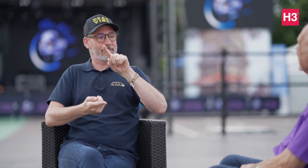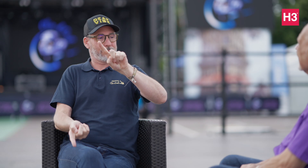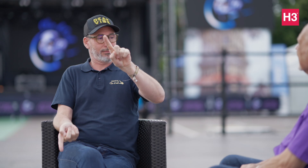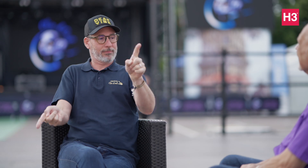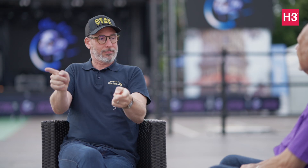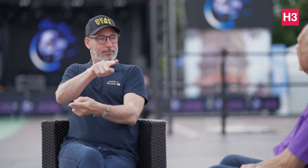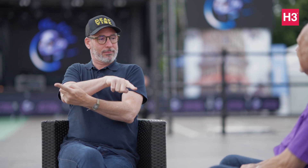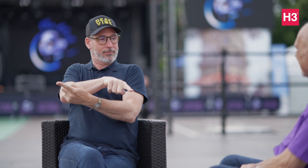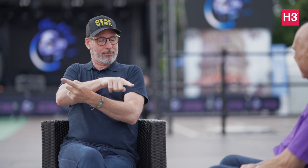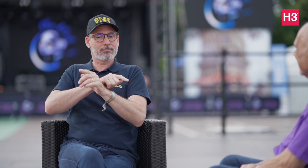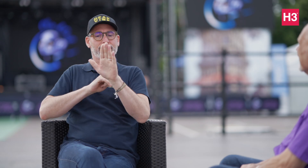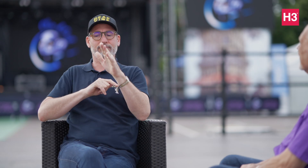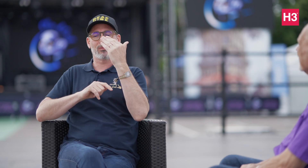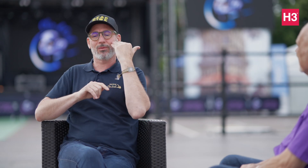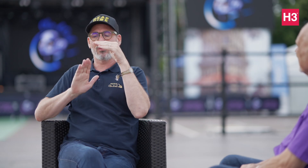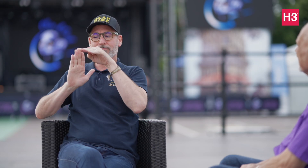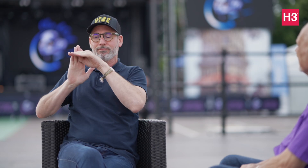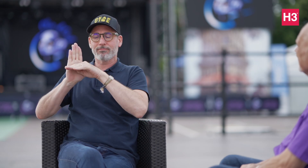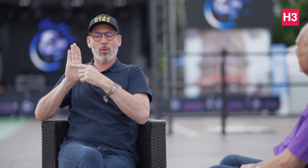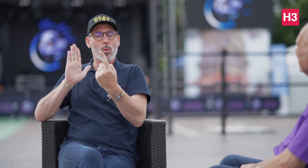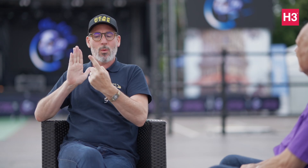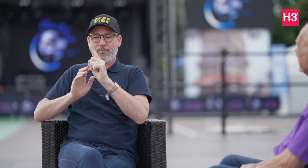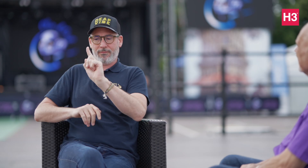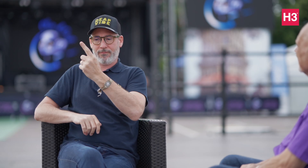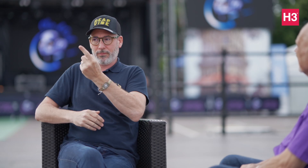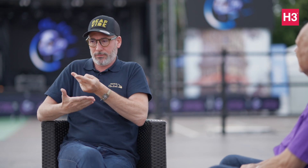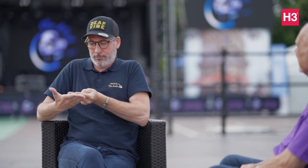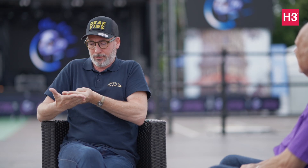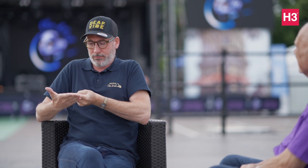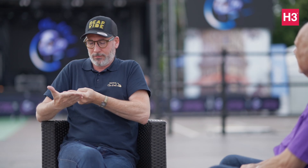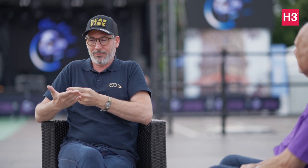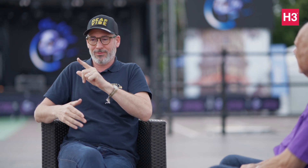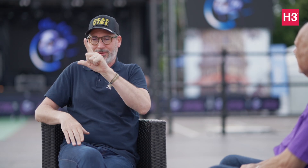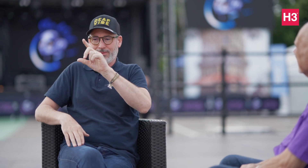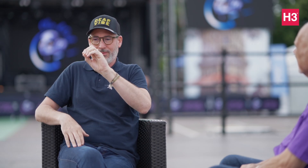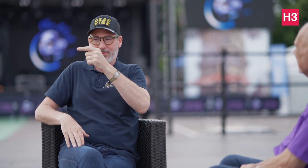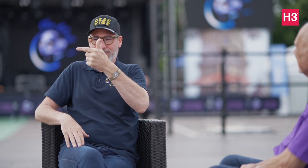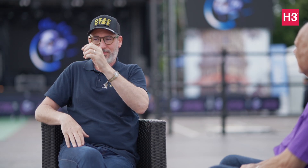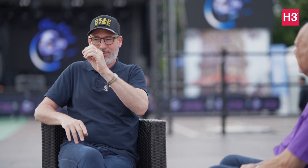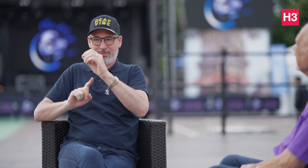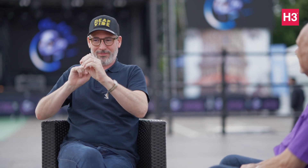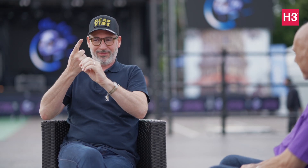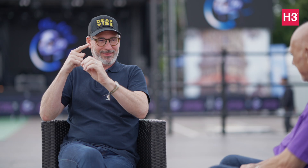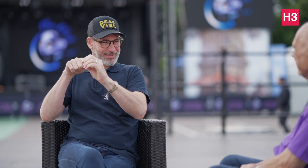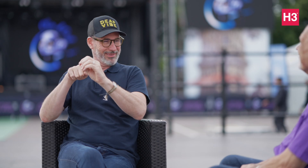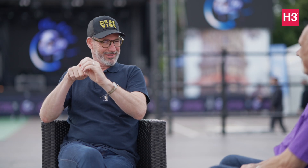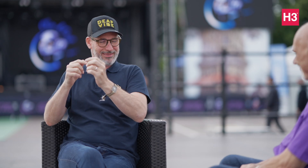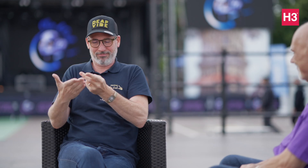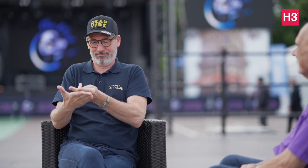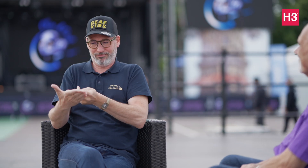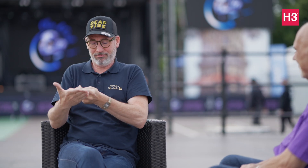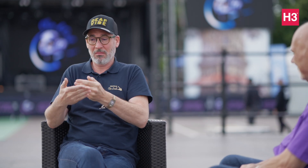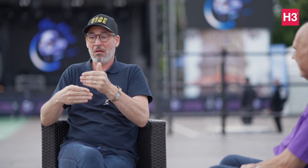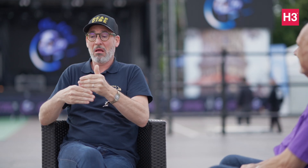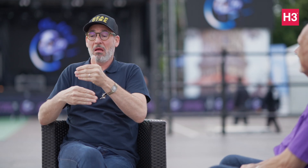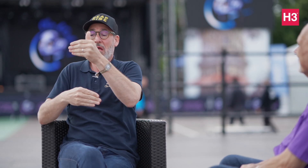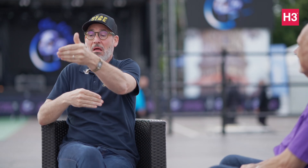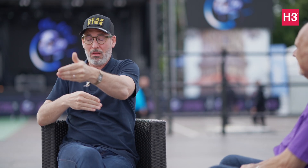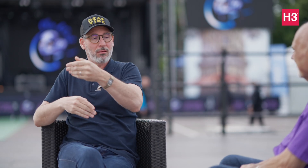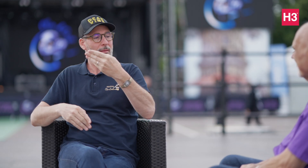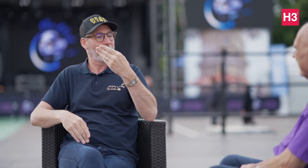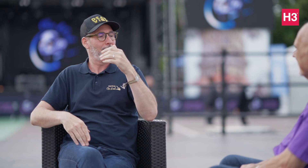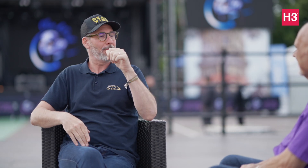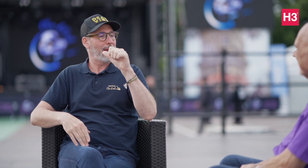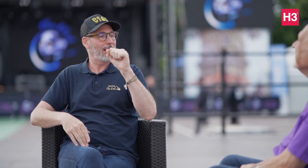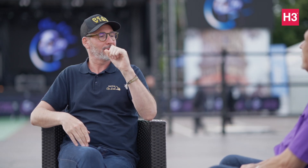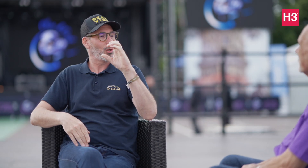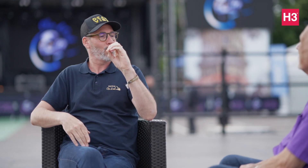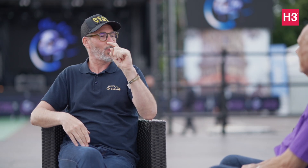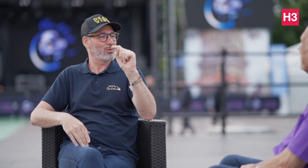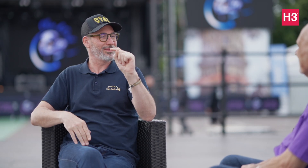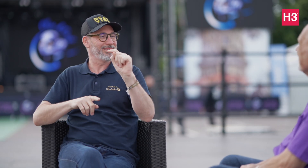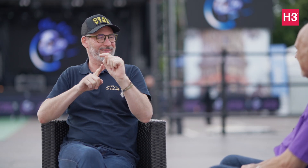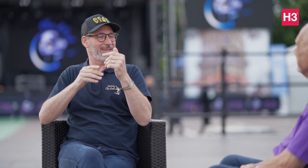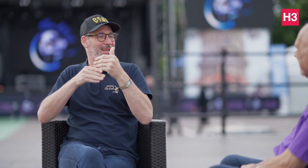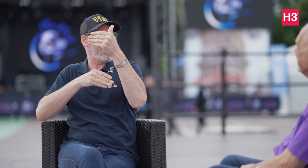to others — I didn’t start with a logo and then add a mascot.